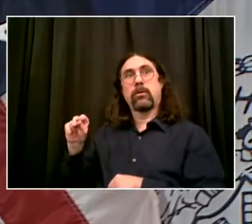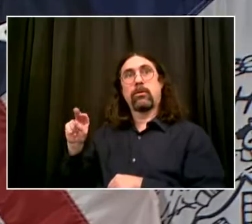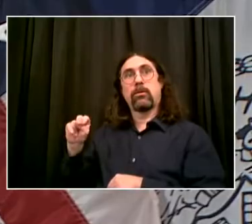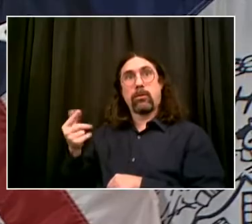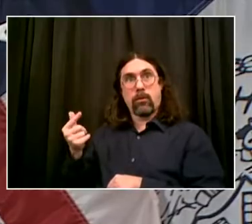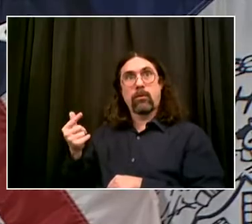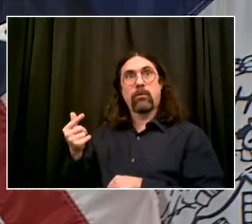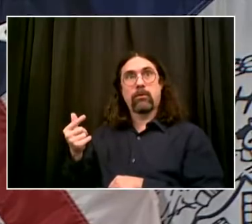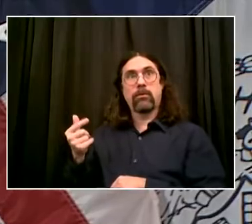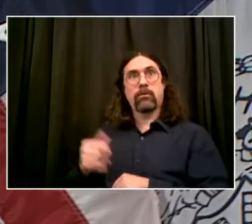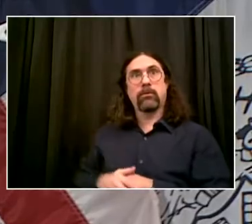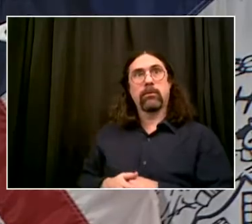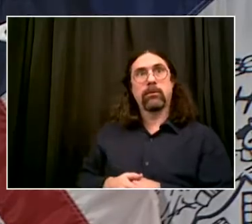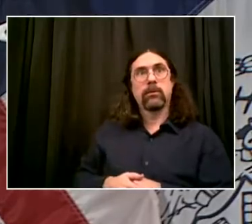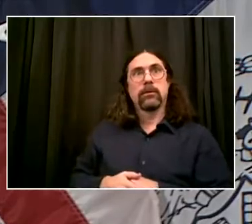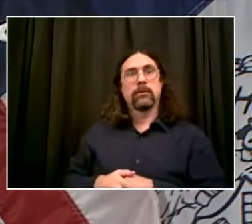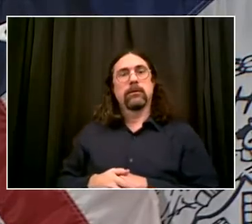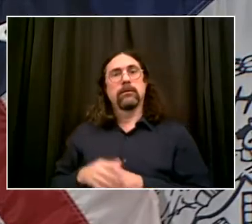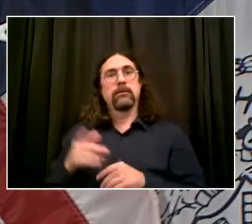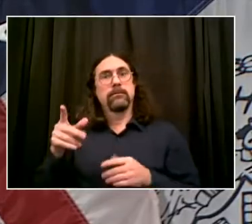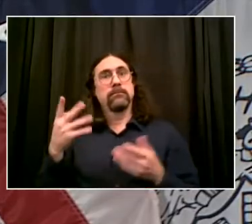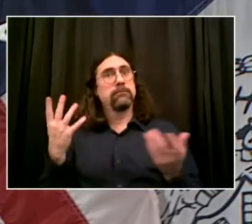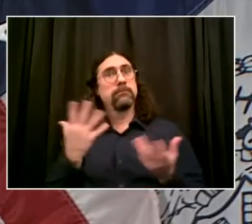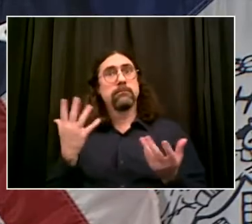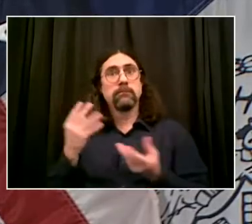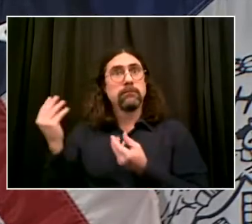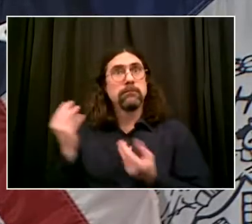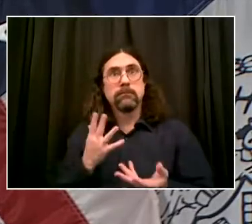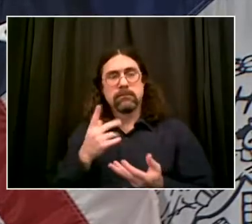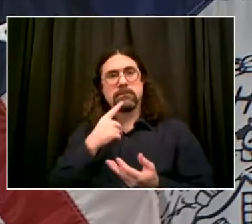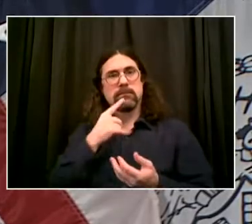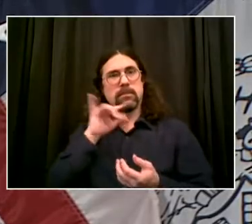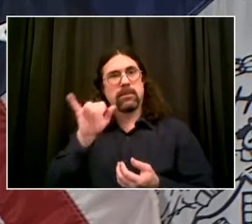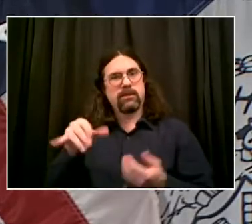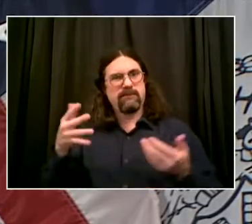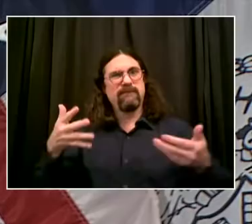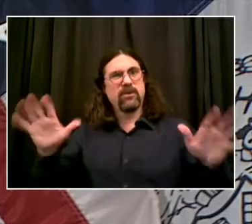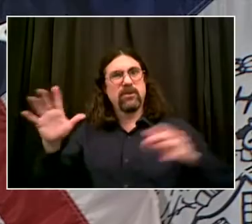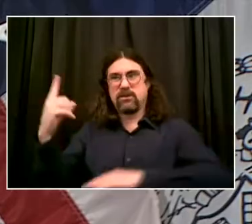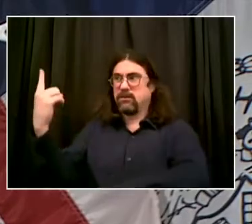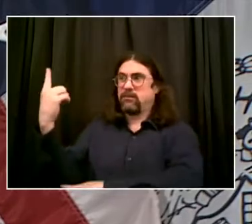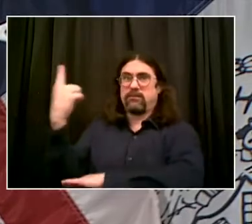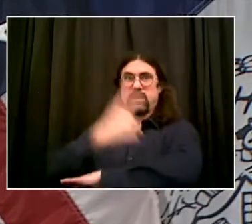95,000 NEW YORKERS GOT THE